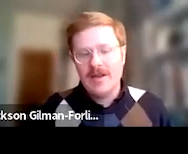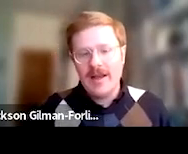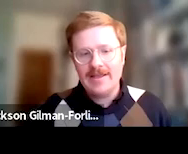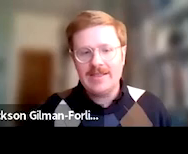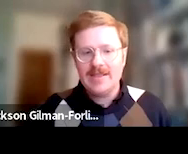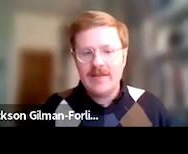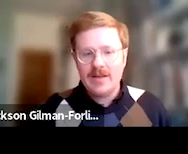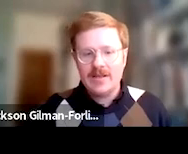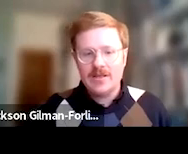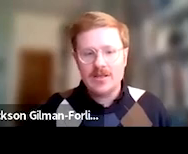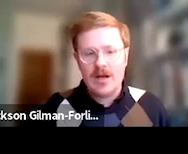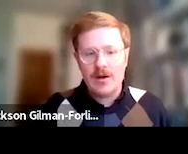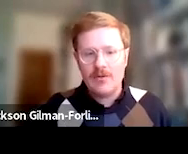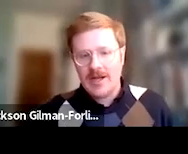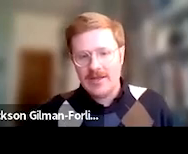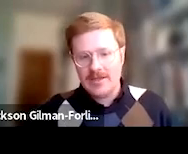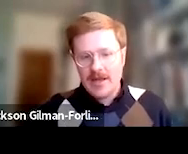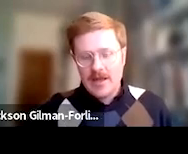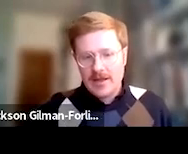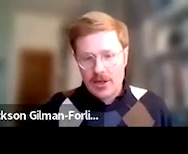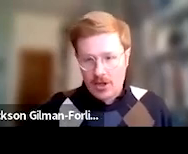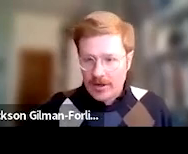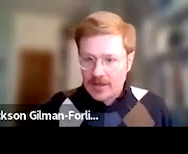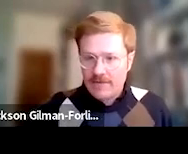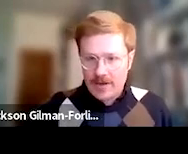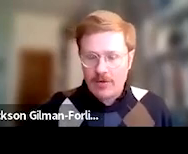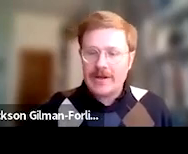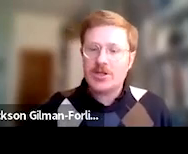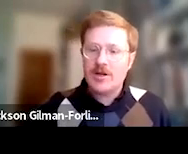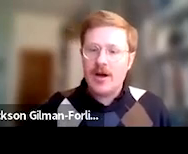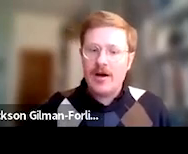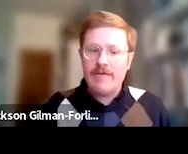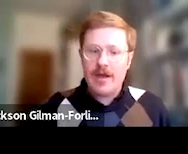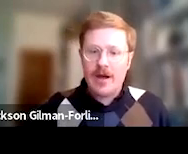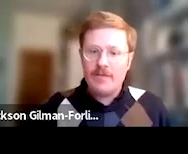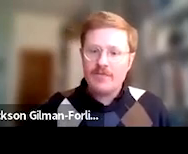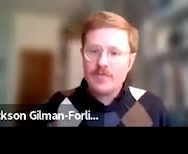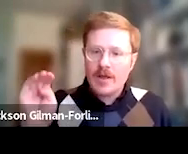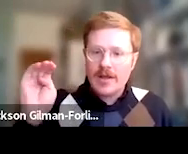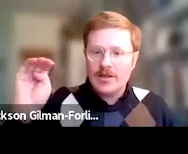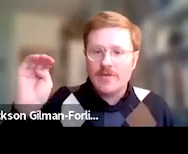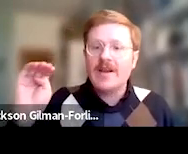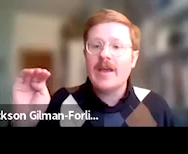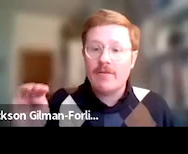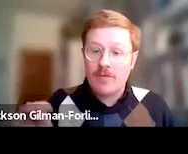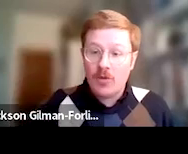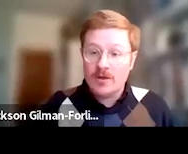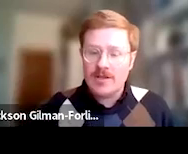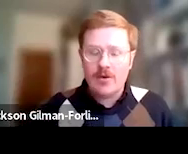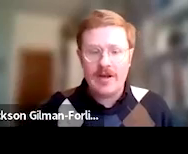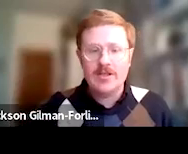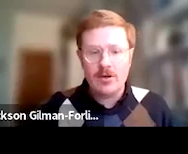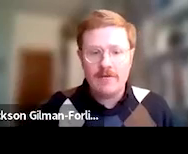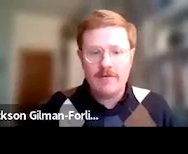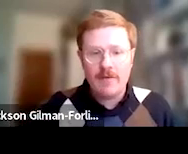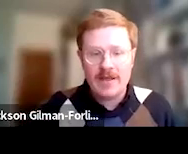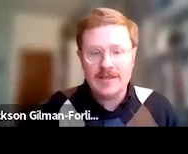mid-1970s, which has the current configuration of intermediary floors that were inserted from the